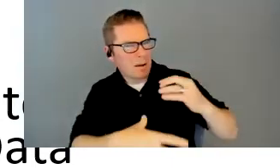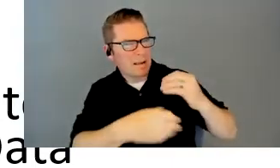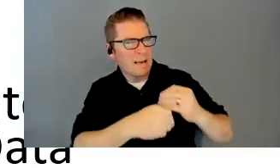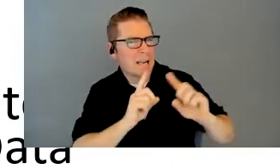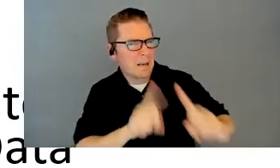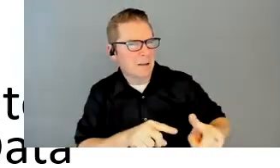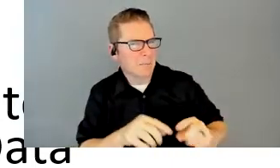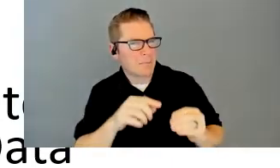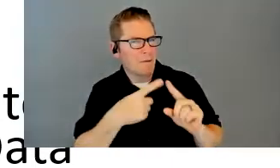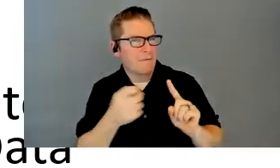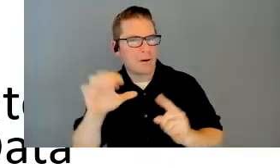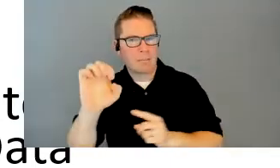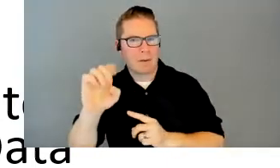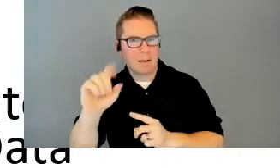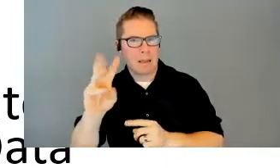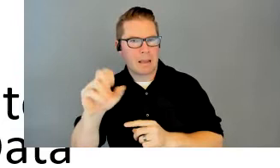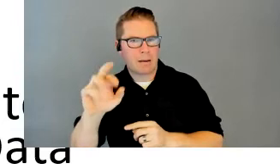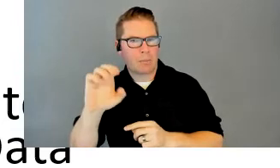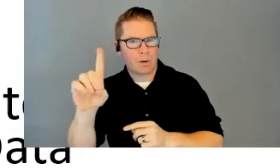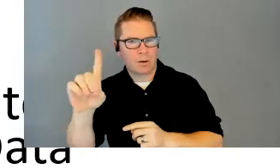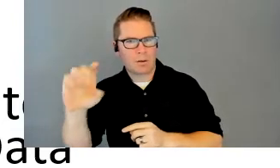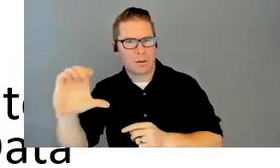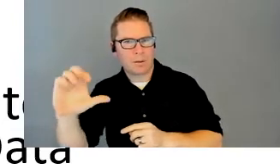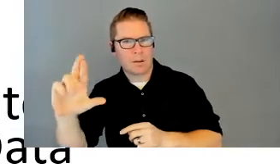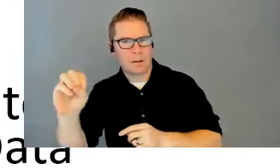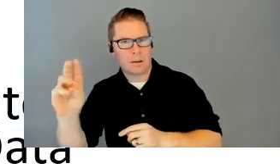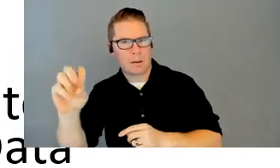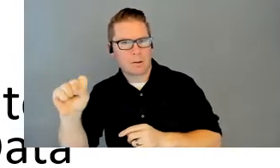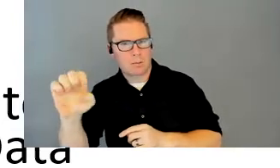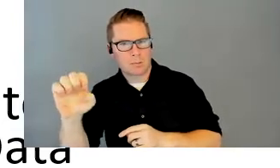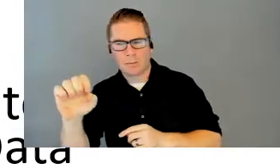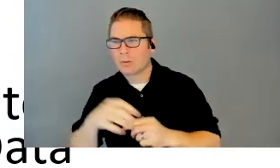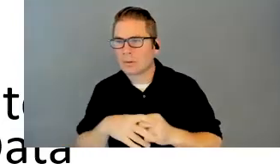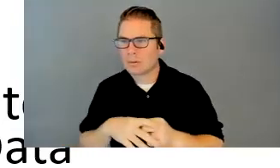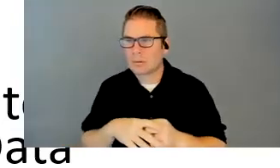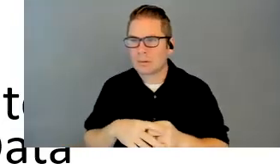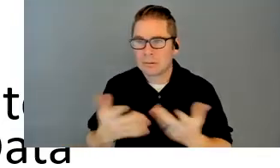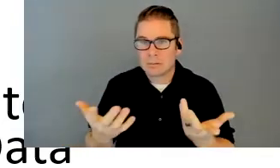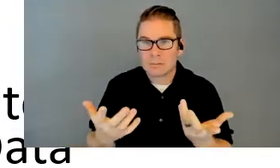how do you reach a student who doesn't seem to be responding right? Asks for help, but then doesn't doesn't respond.